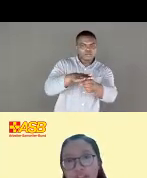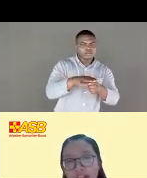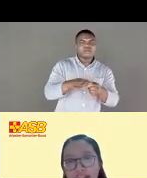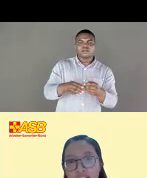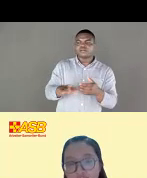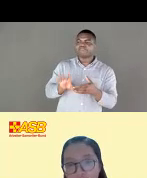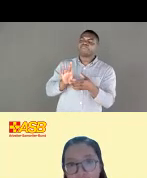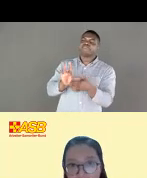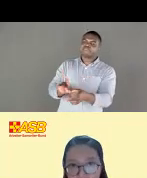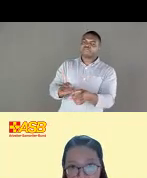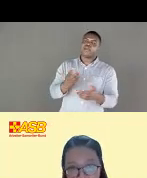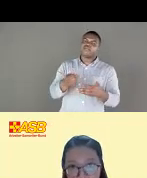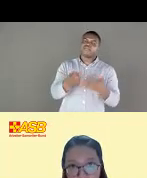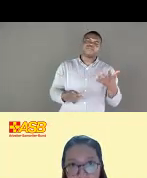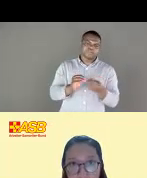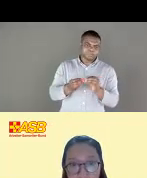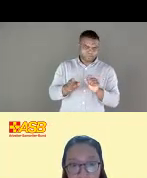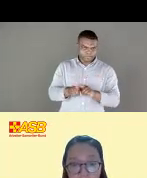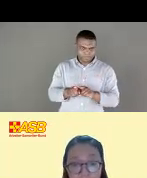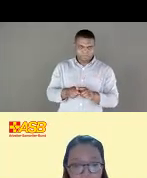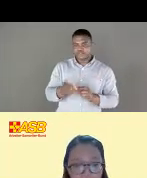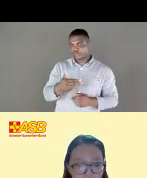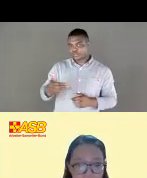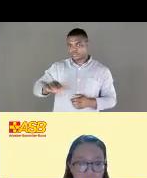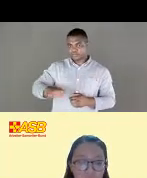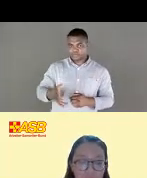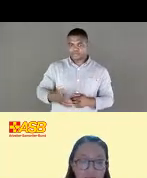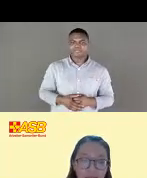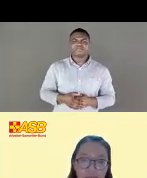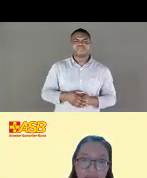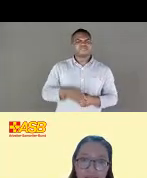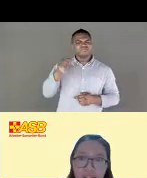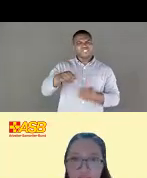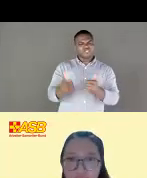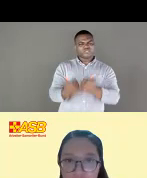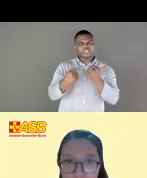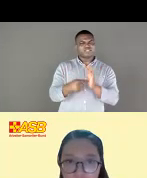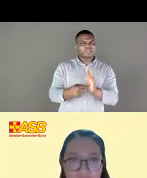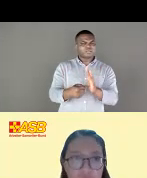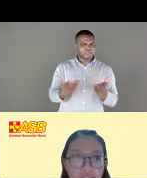he was an active partner and contributor in Pioneer project, but the floor is yours.